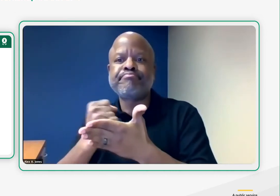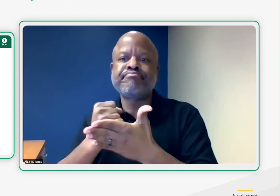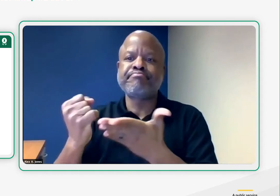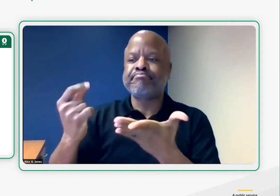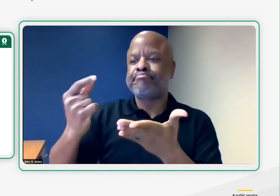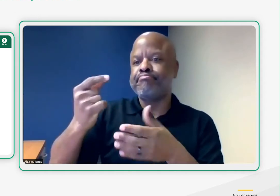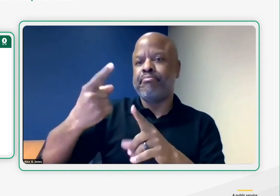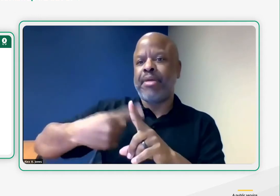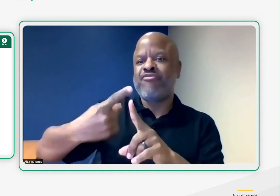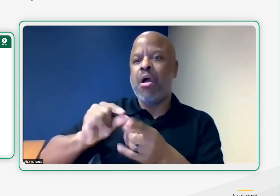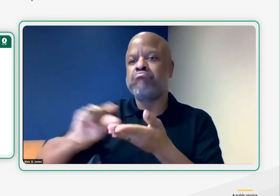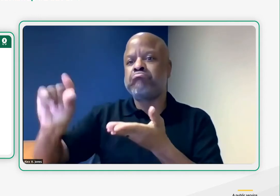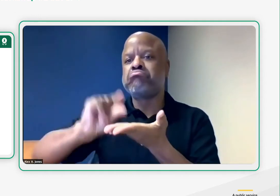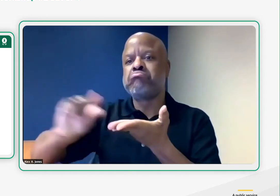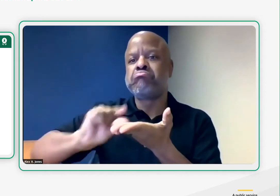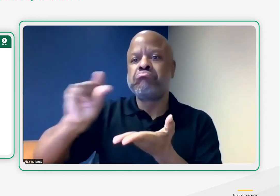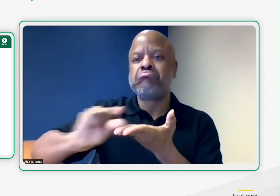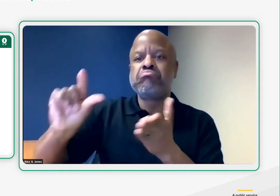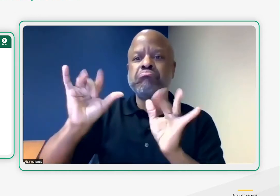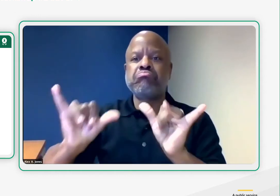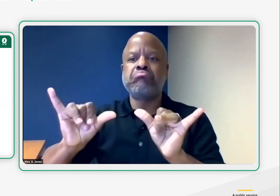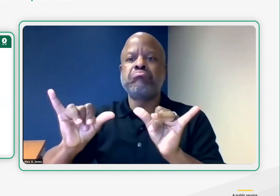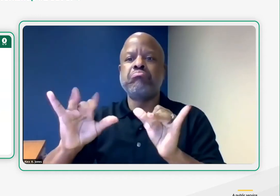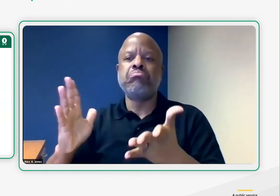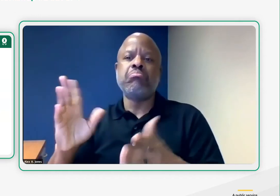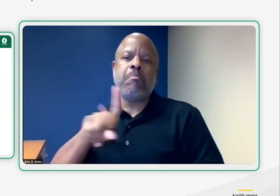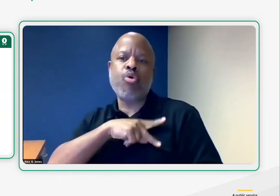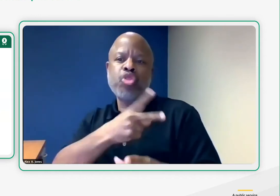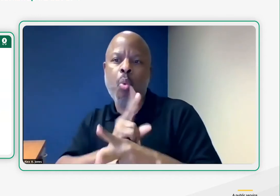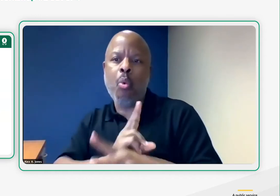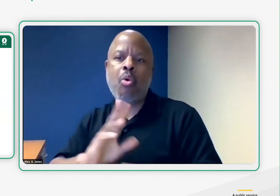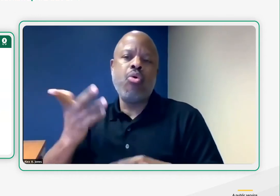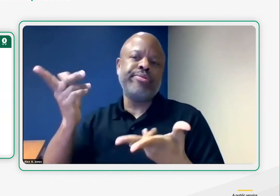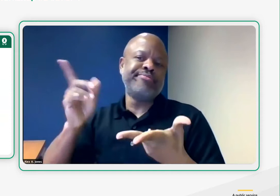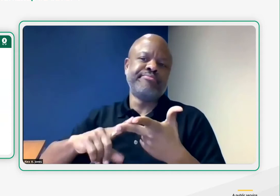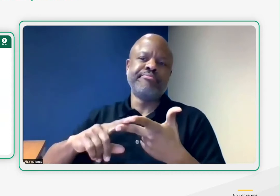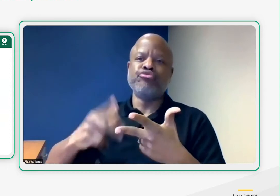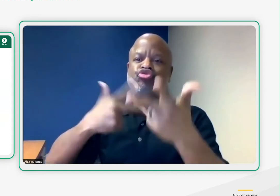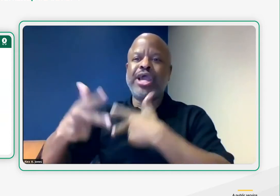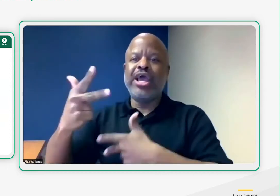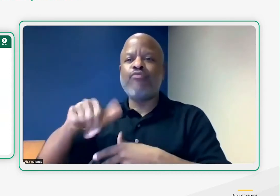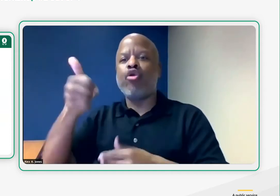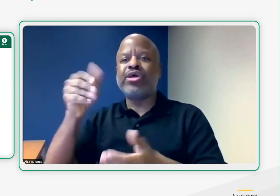Maybe, you know, it’s just going to a monthly bill, or a personal loan, or you’re trading